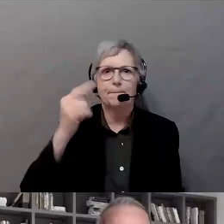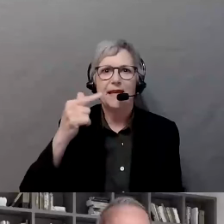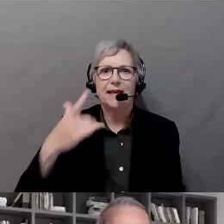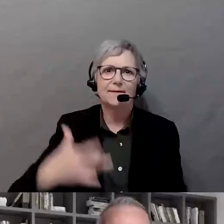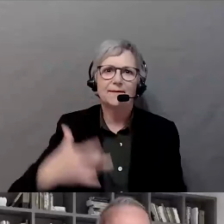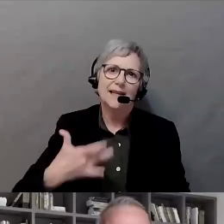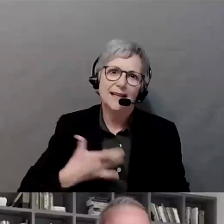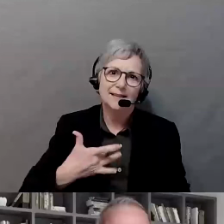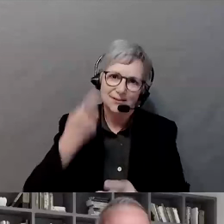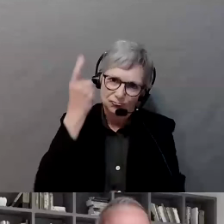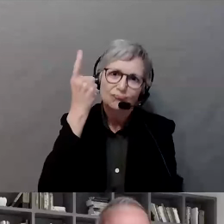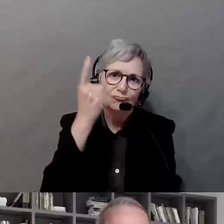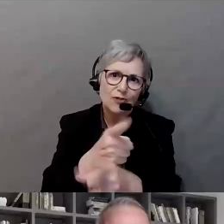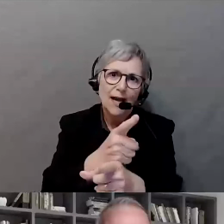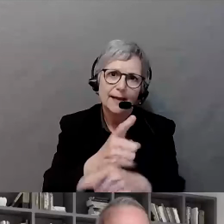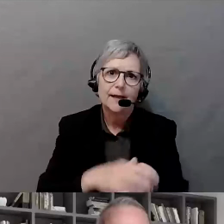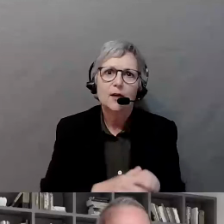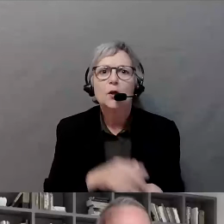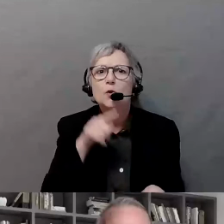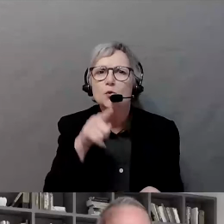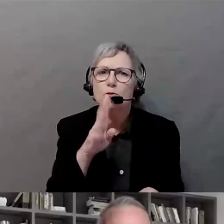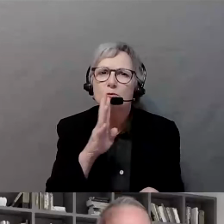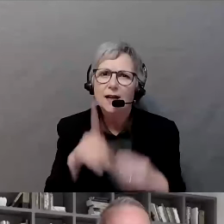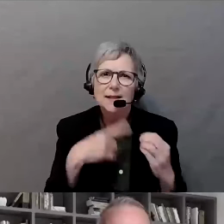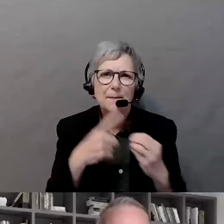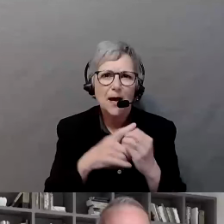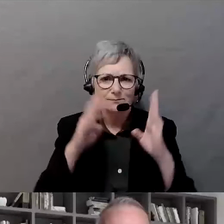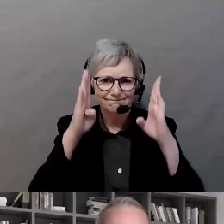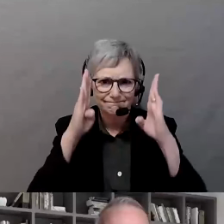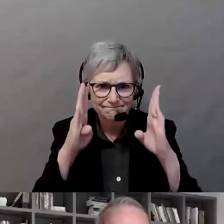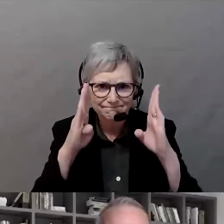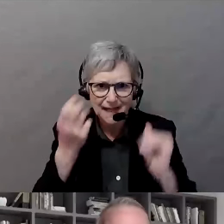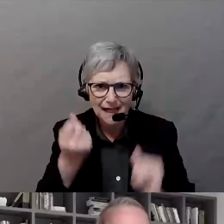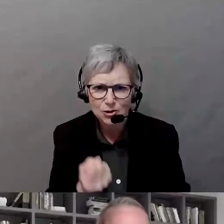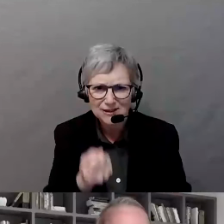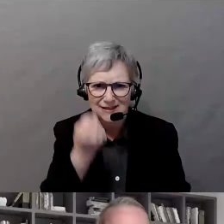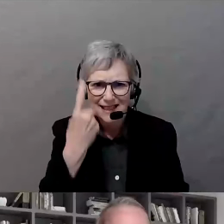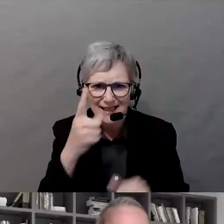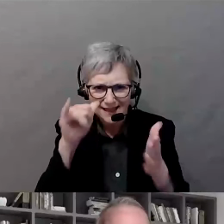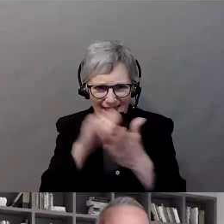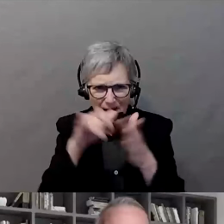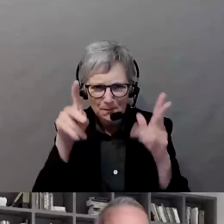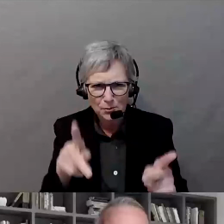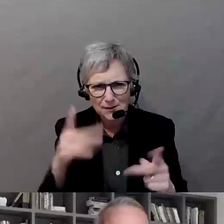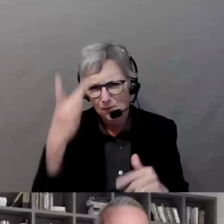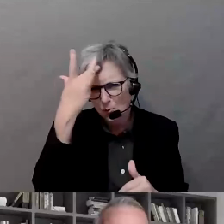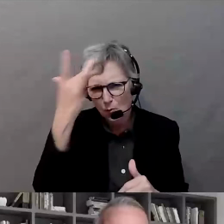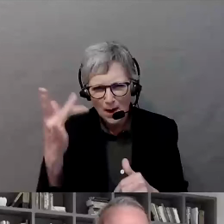A MINISTRY OF PRESENCE TO UNDERSTAND THAT THAT PERSON'S